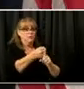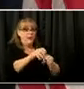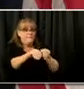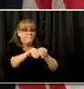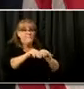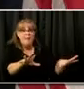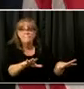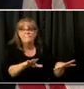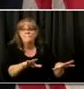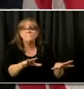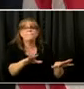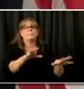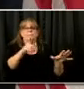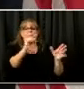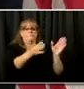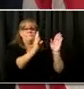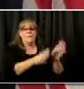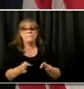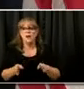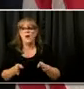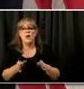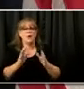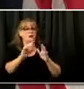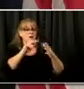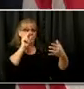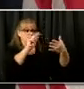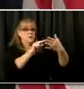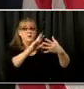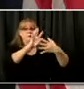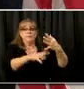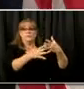to safely quarantine close contacts in some situations instead of entire cohorts